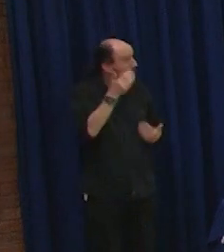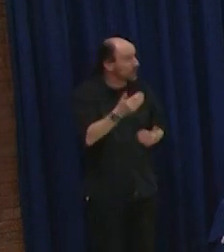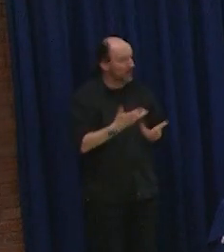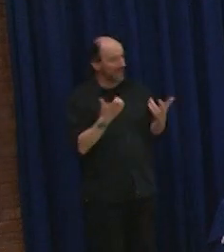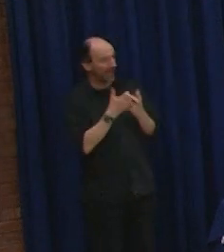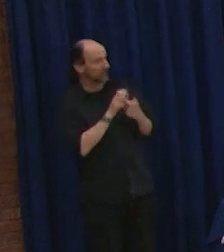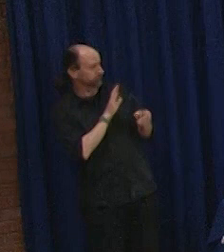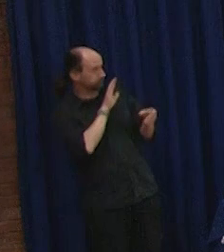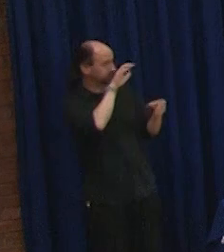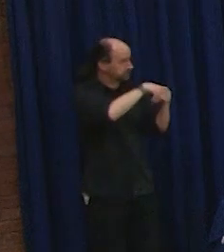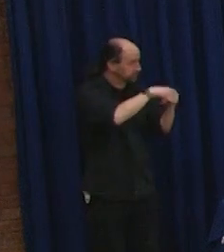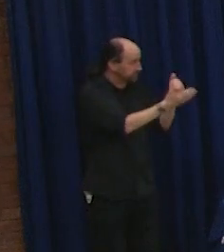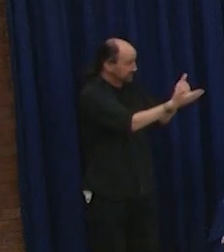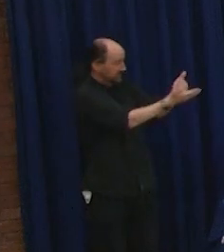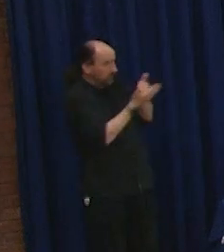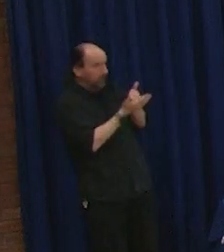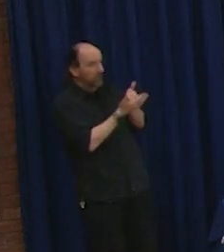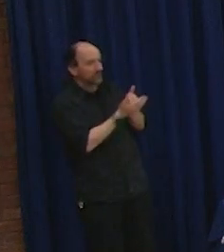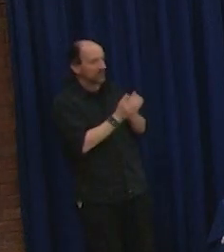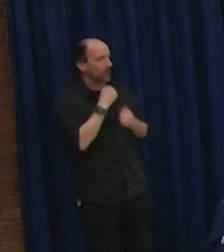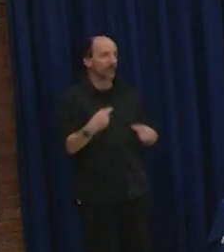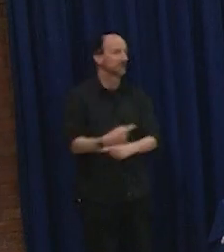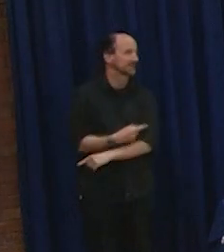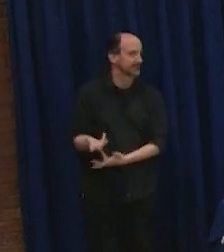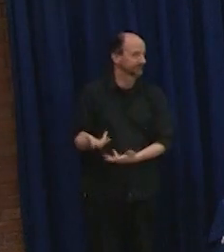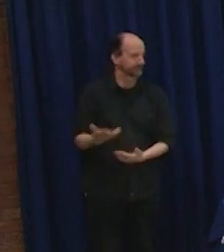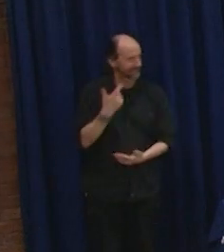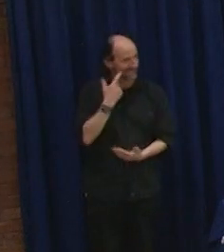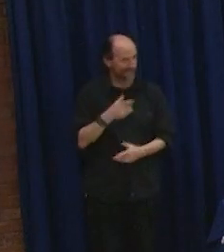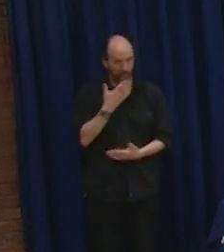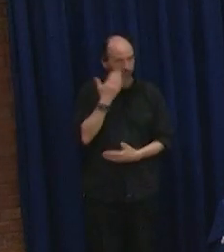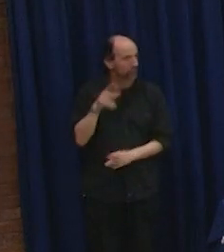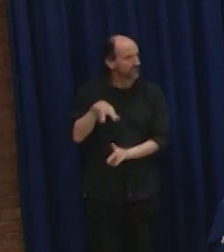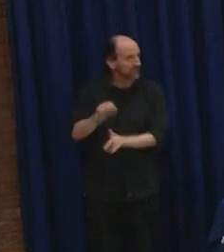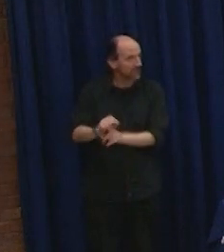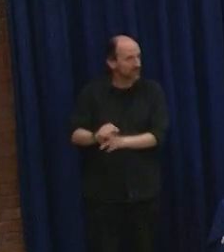to utilize the system, you won't get diagnosed and what we can see is that when we look at that